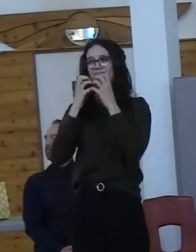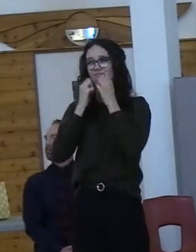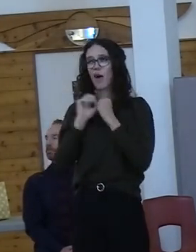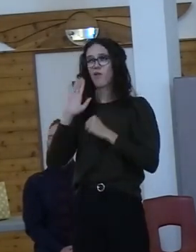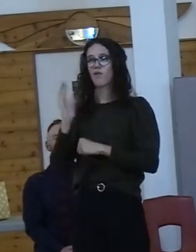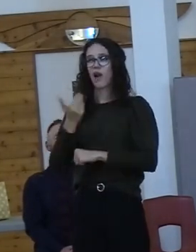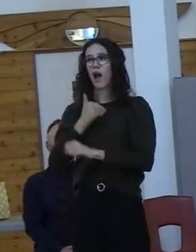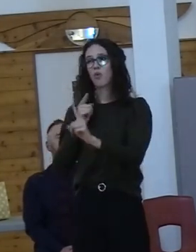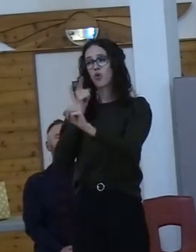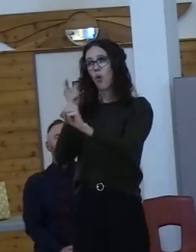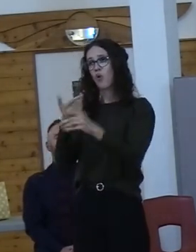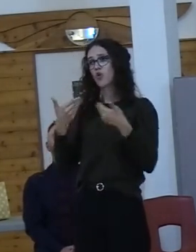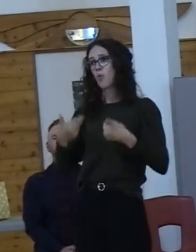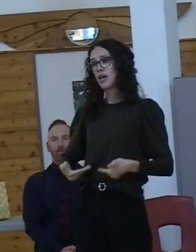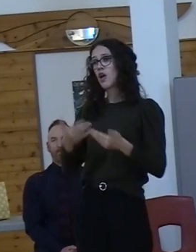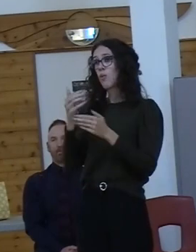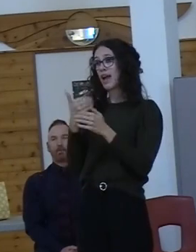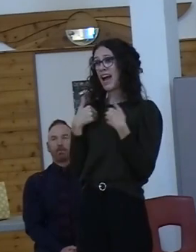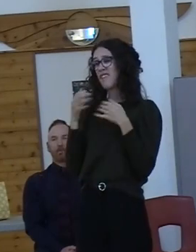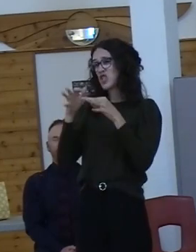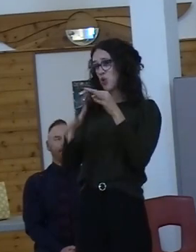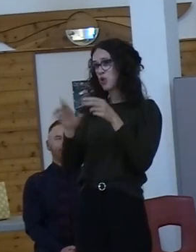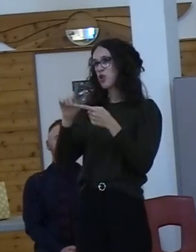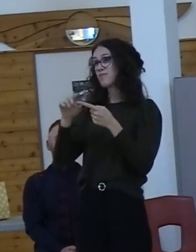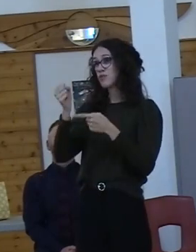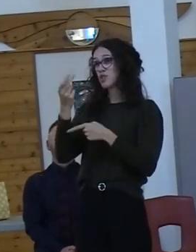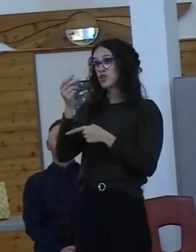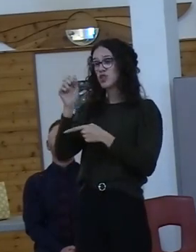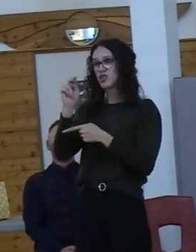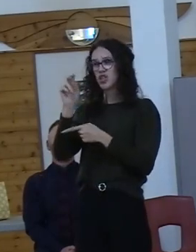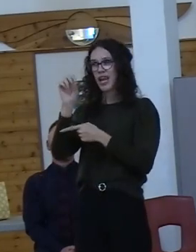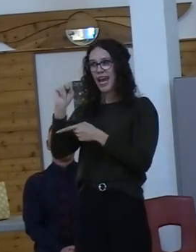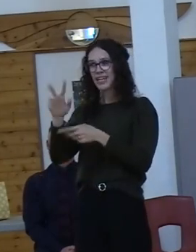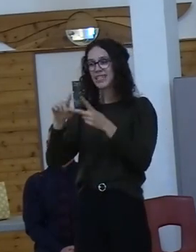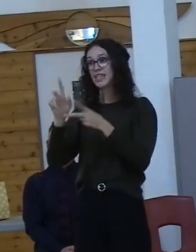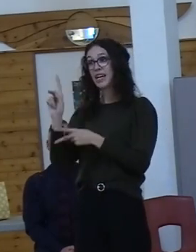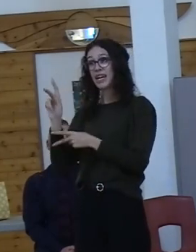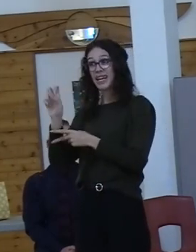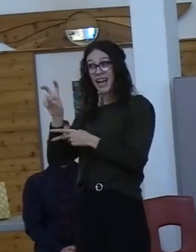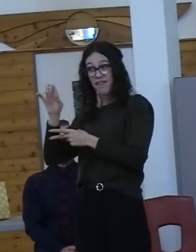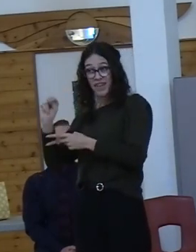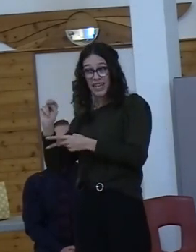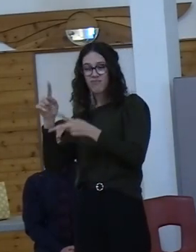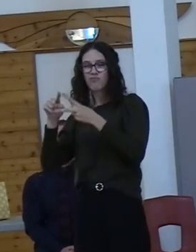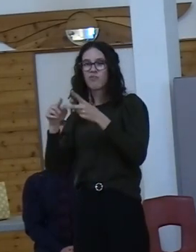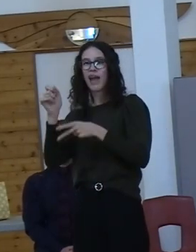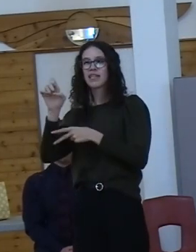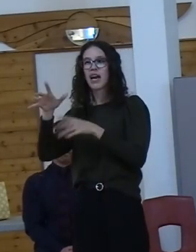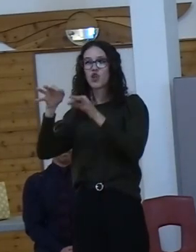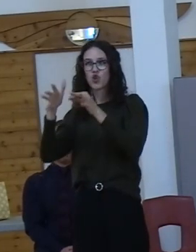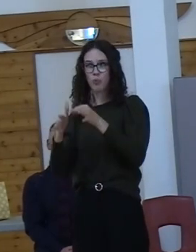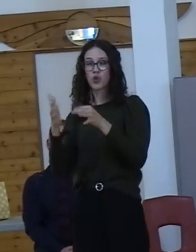And so over here we have Shannon and Kevin. They are sign language interpreters tonight.